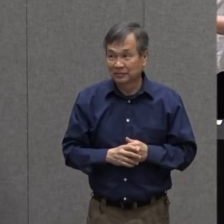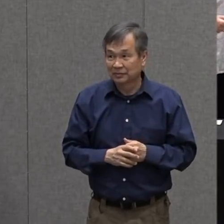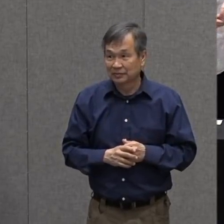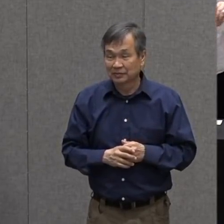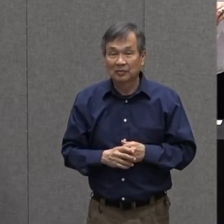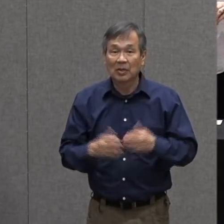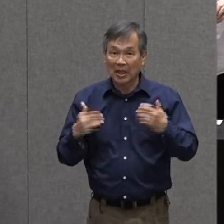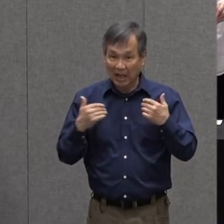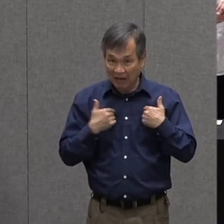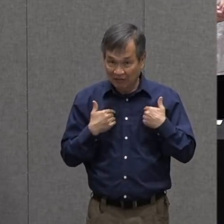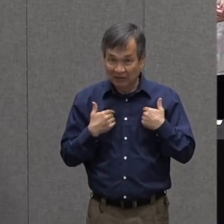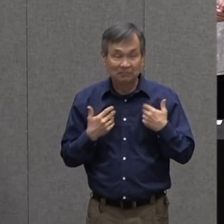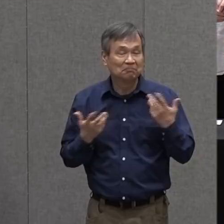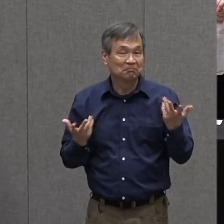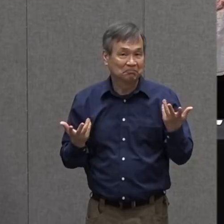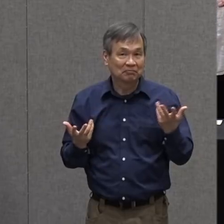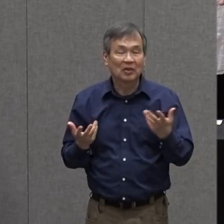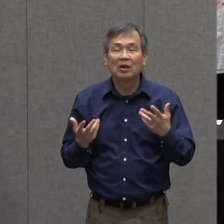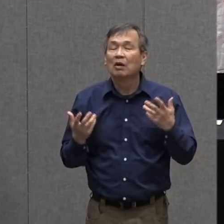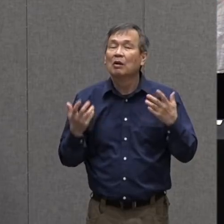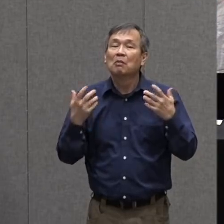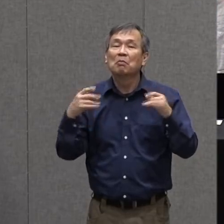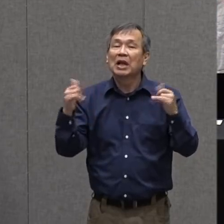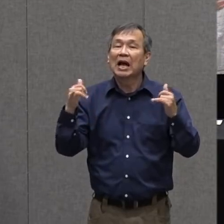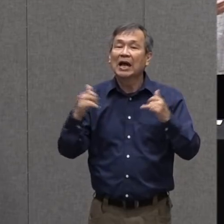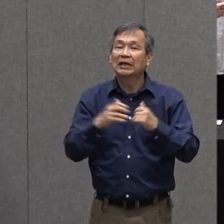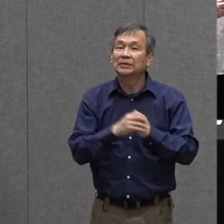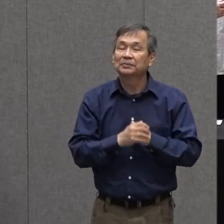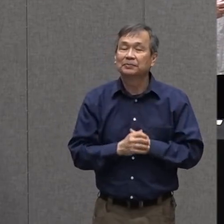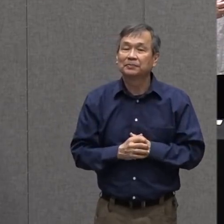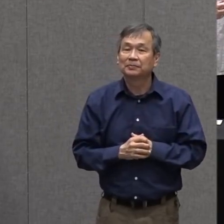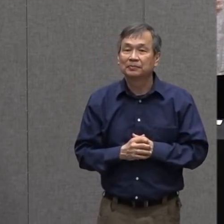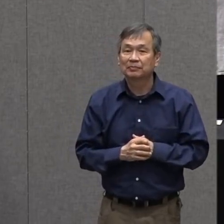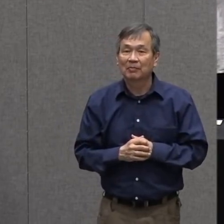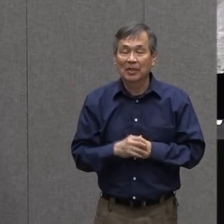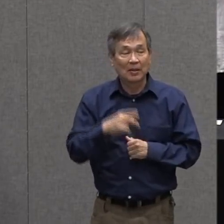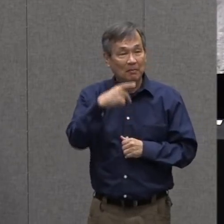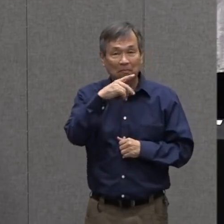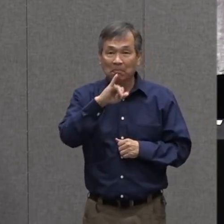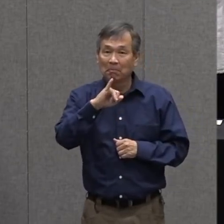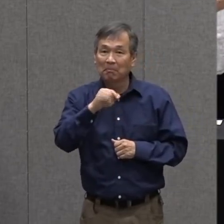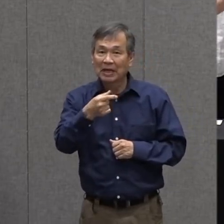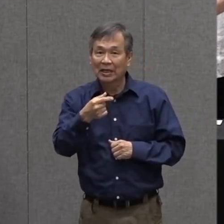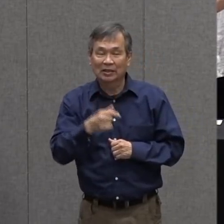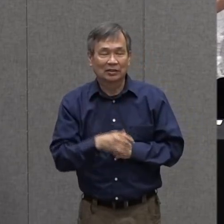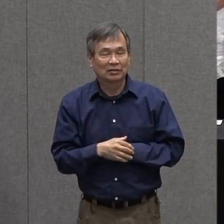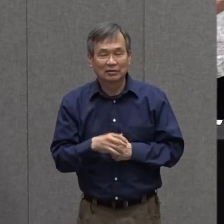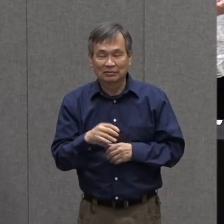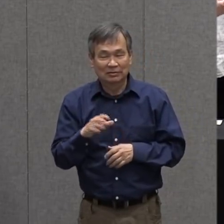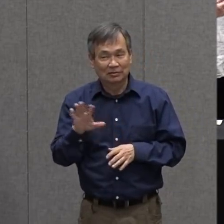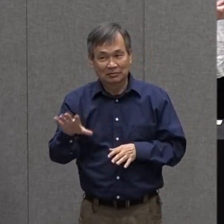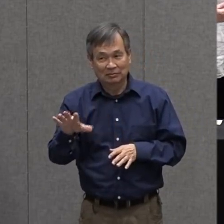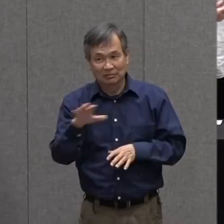We have a marker and we're gonna go ahead and play the game of pig. And we gotta get not too greedy about rolling our numbers